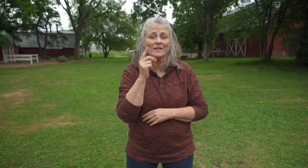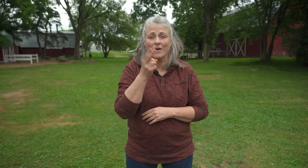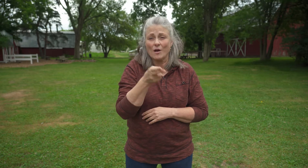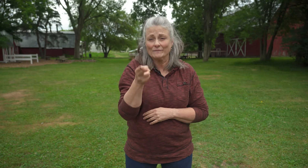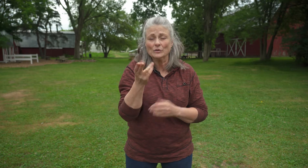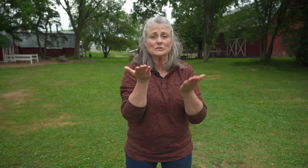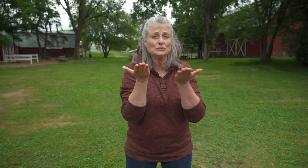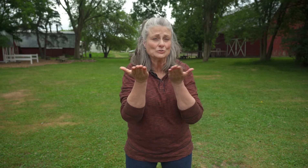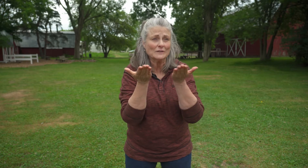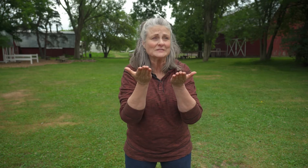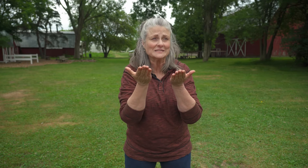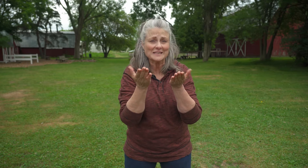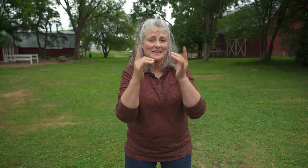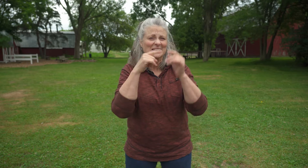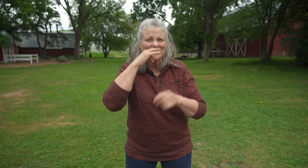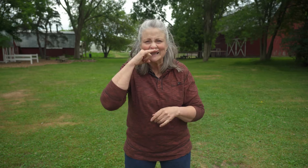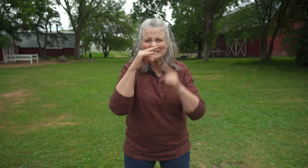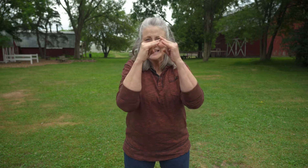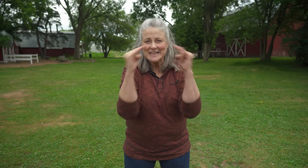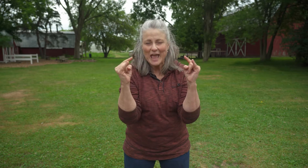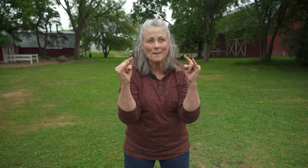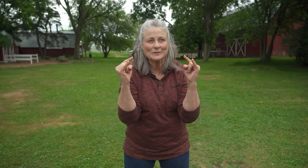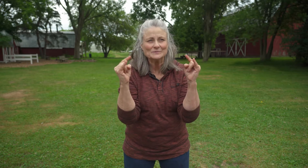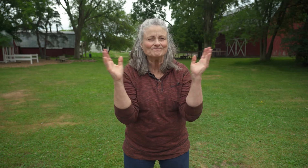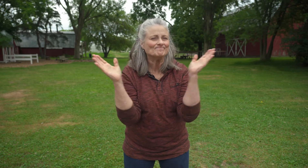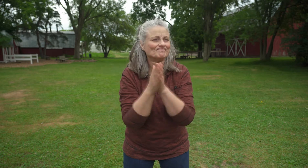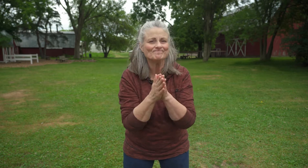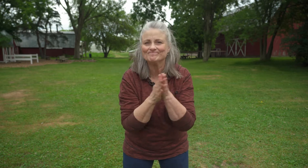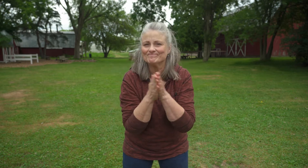Welcome to Deaf And Hard Of Hearing Services Kids Kamp.